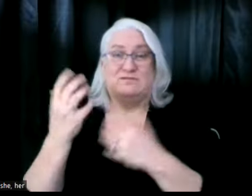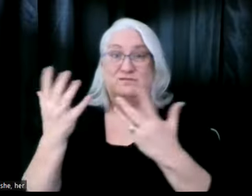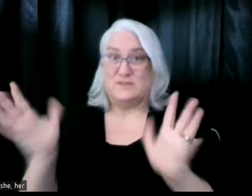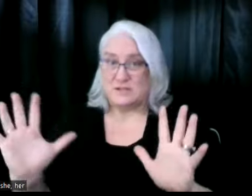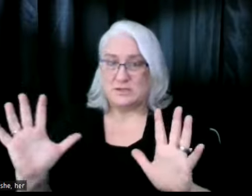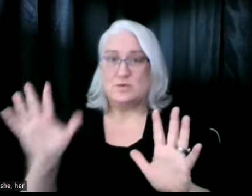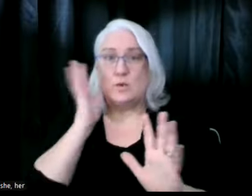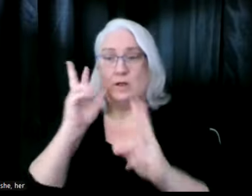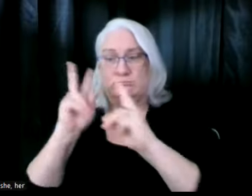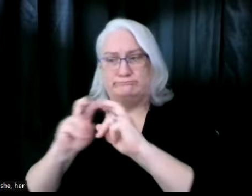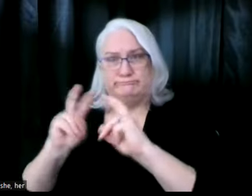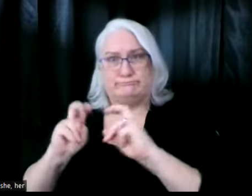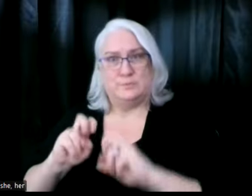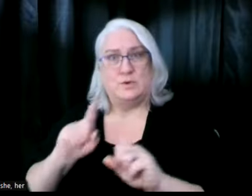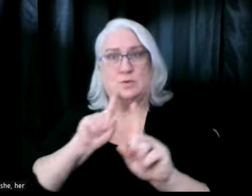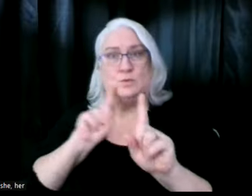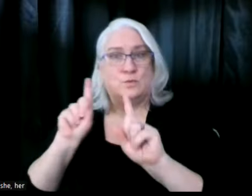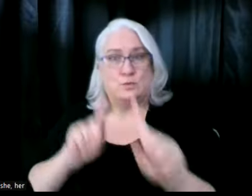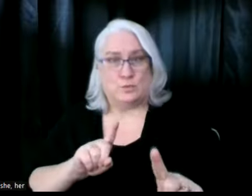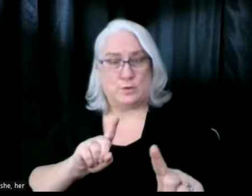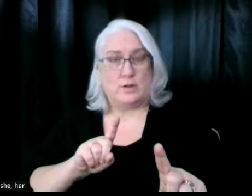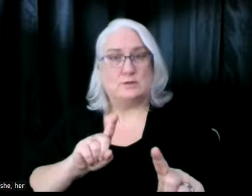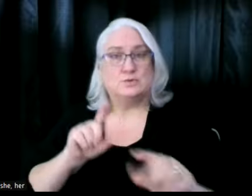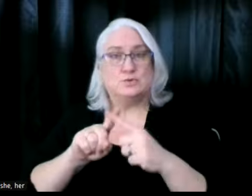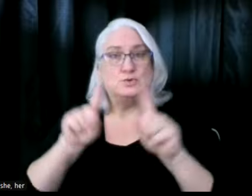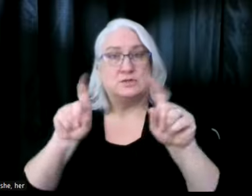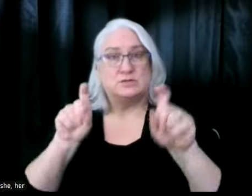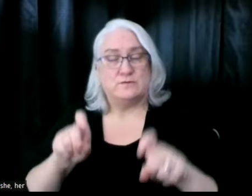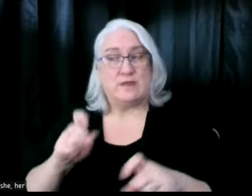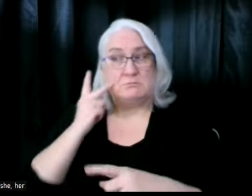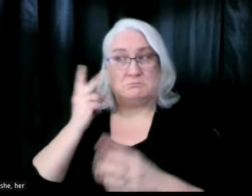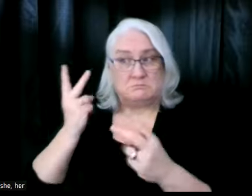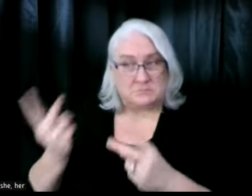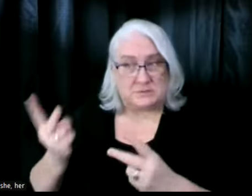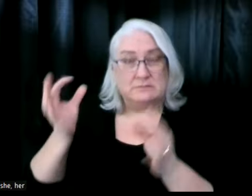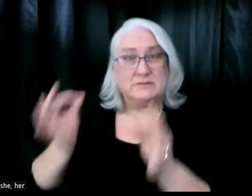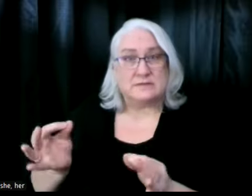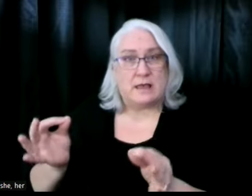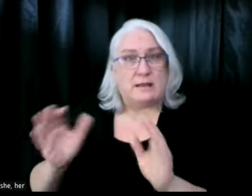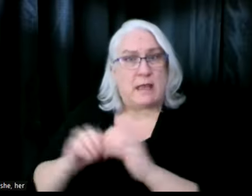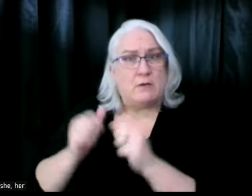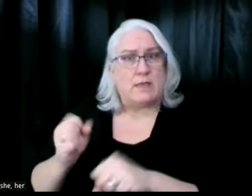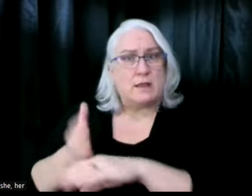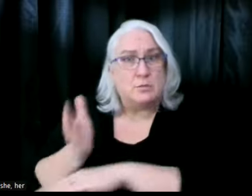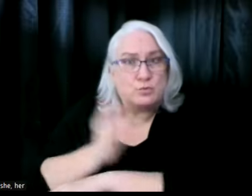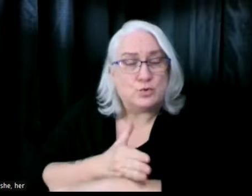When the supply runs out, we will review and assess the survey responses to see and decide how we can improve.